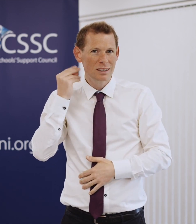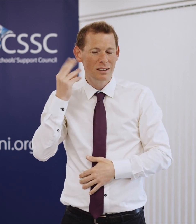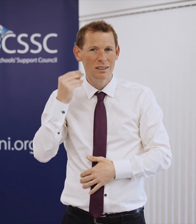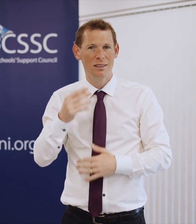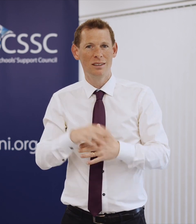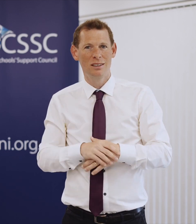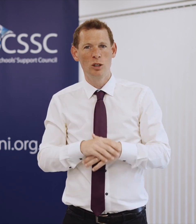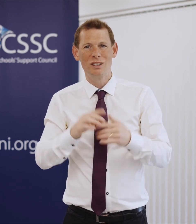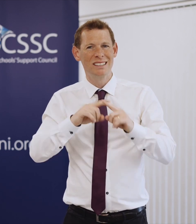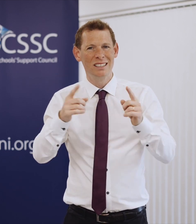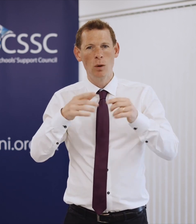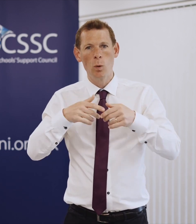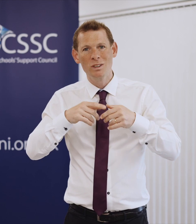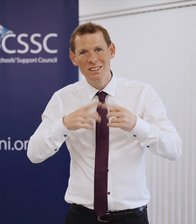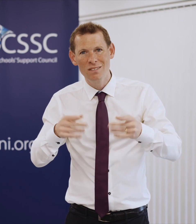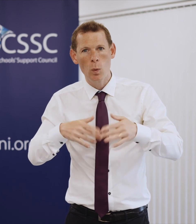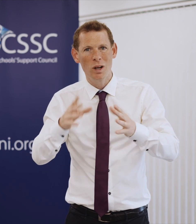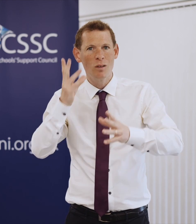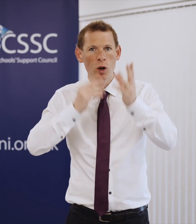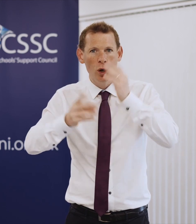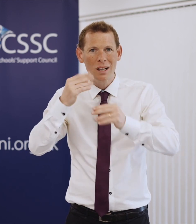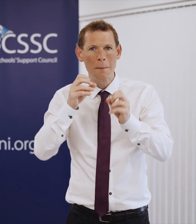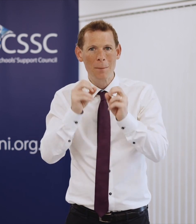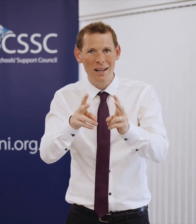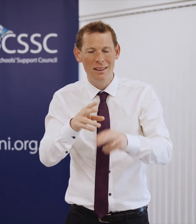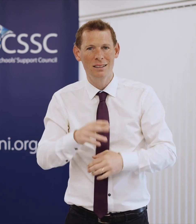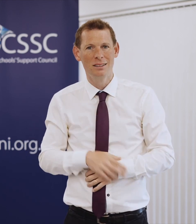Hearing is relying on obviously auditory sounds, so it's a different way of learning.